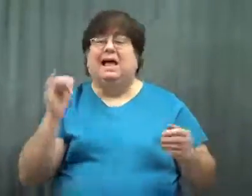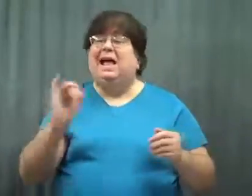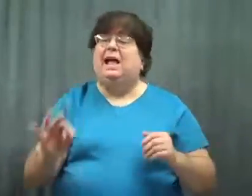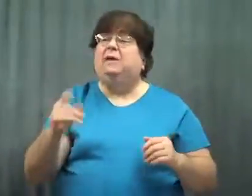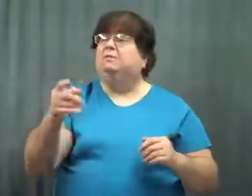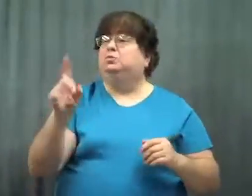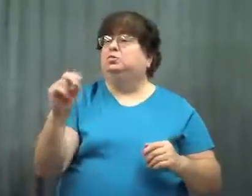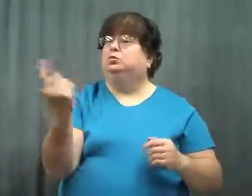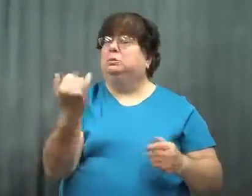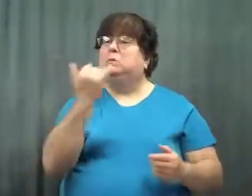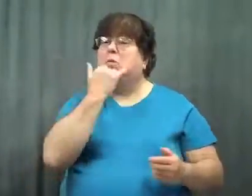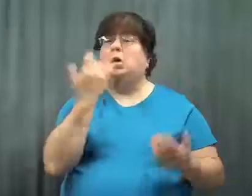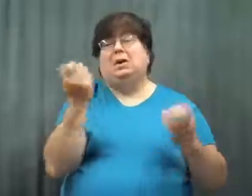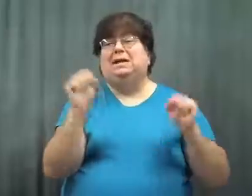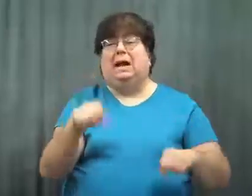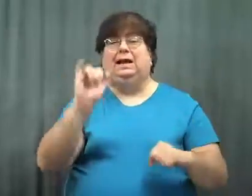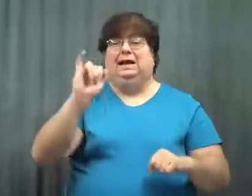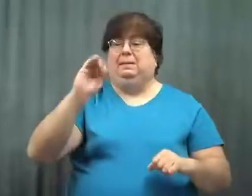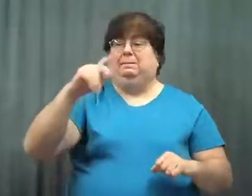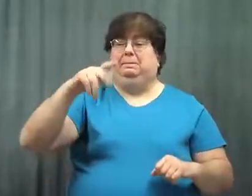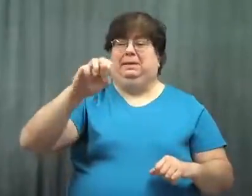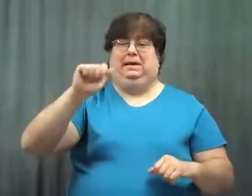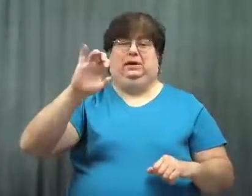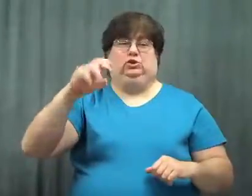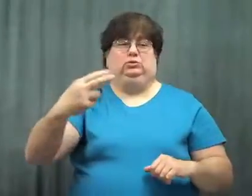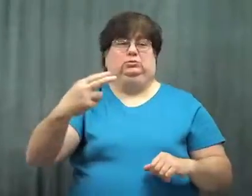In case of wrongdoing, they can be impeached.